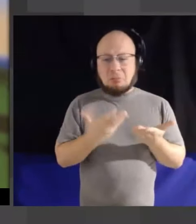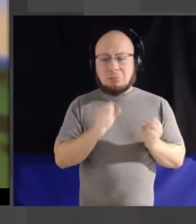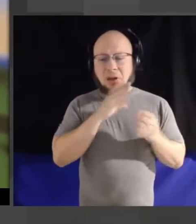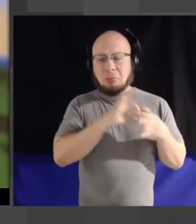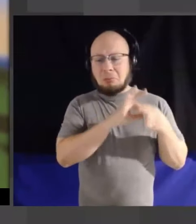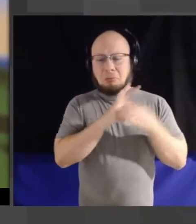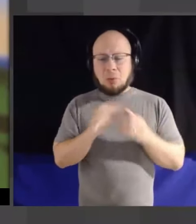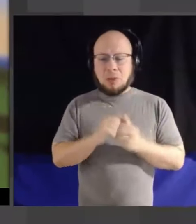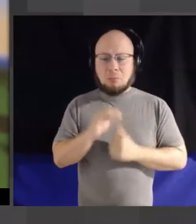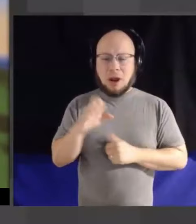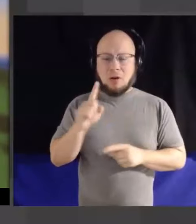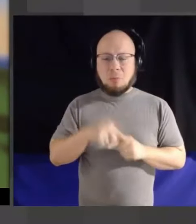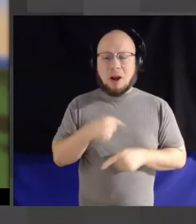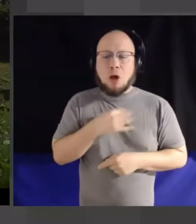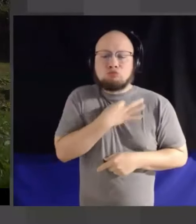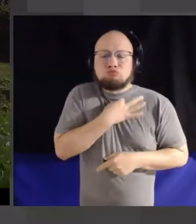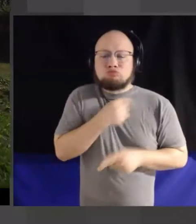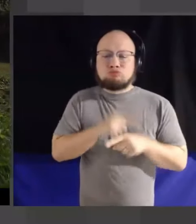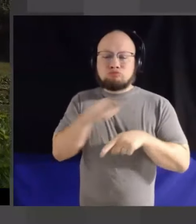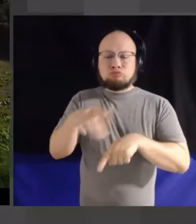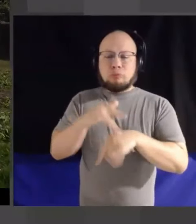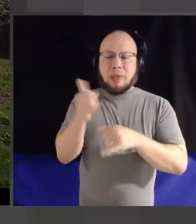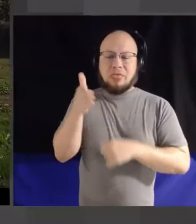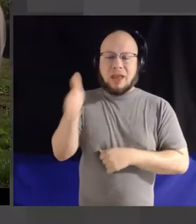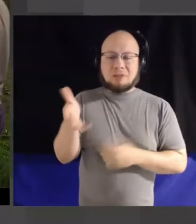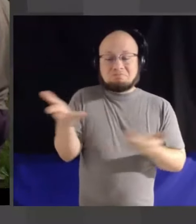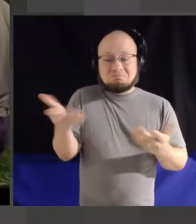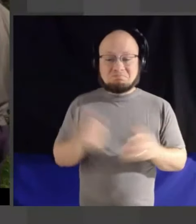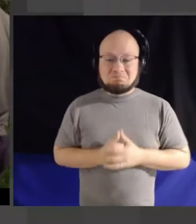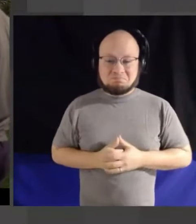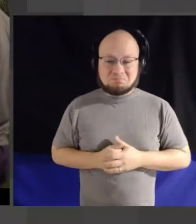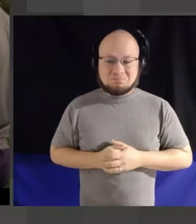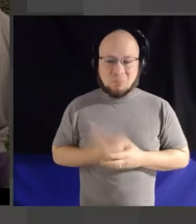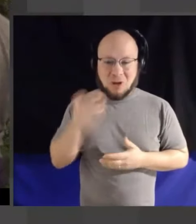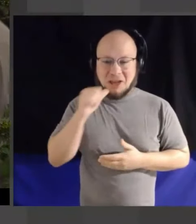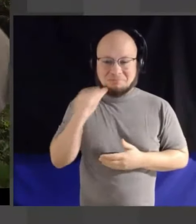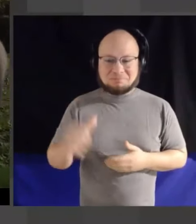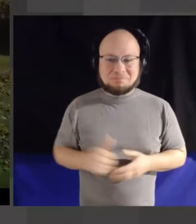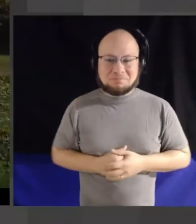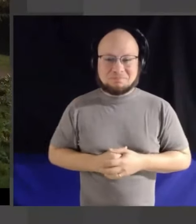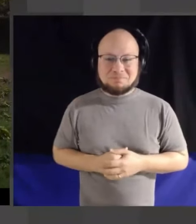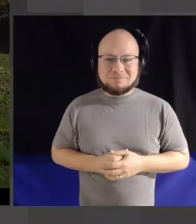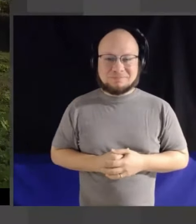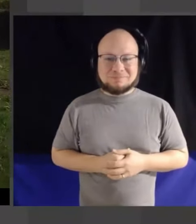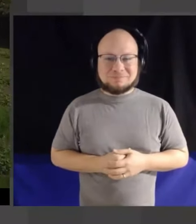AND SOME OF THEM ARE BARELY LINKED TO MINECRAFT AT ALL. BUT WE JUST REALLY WANTED TO